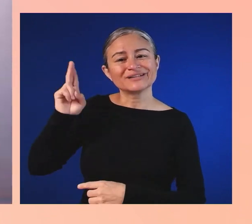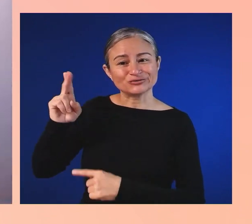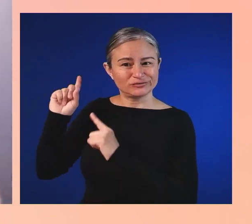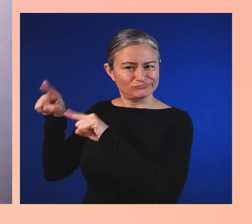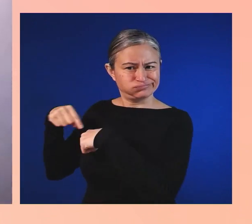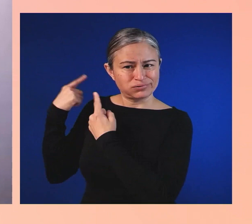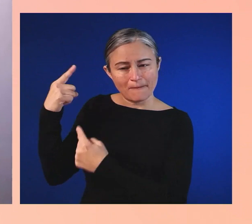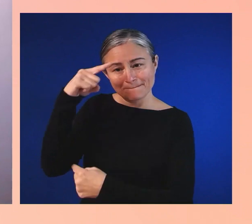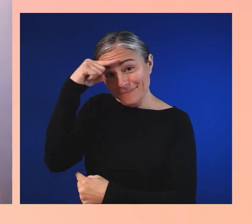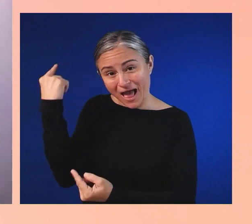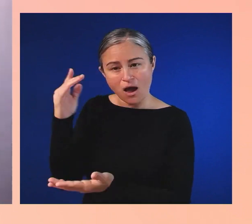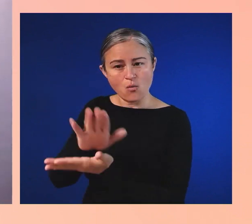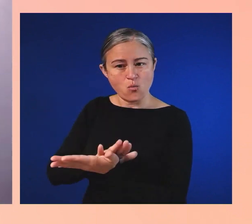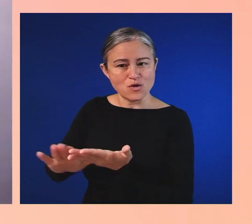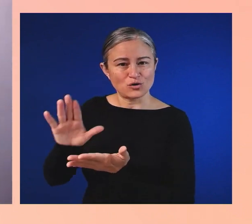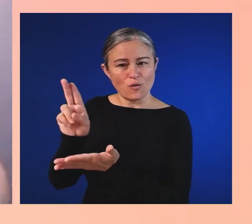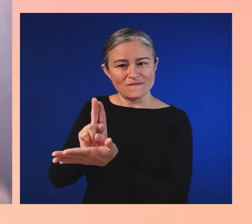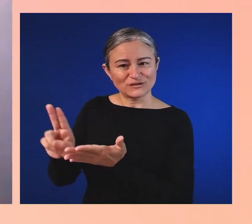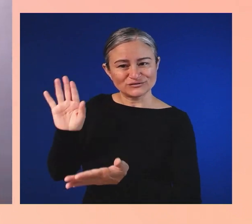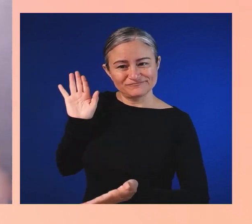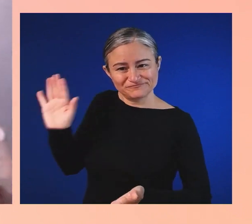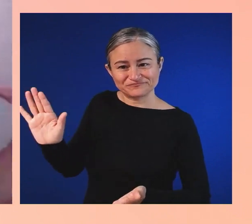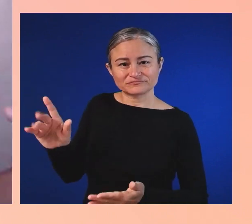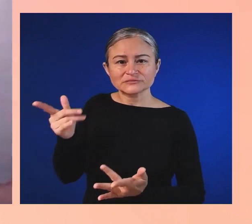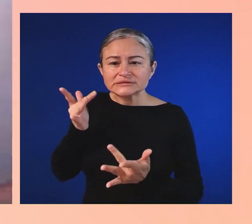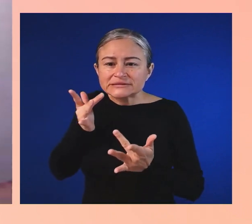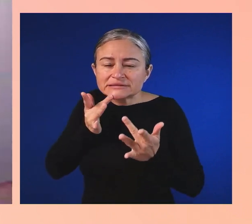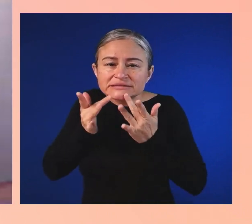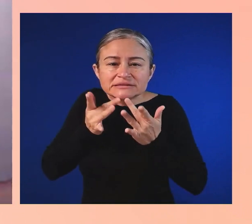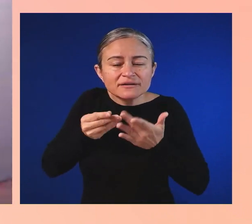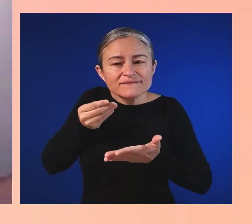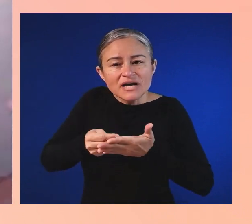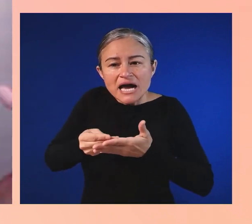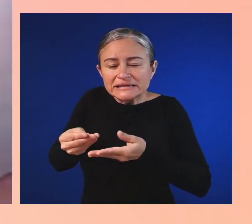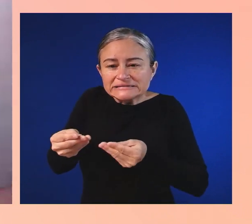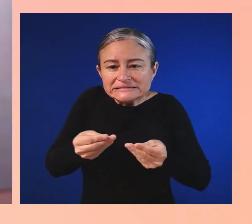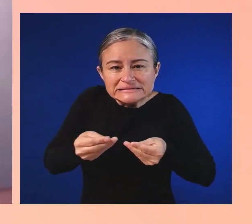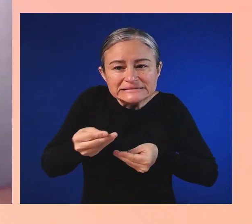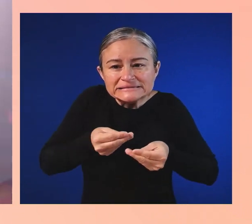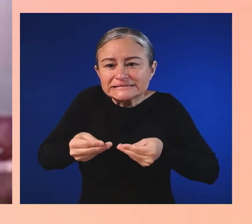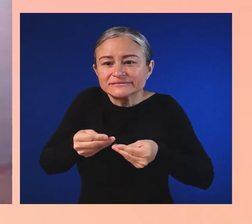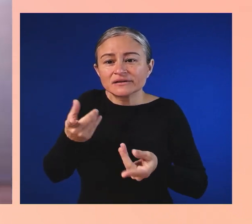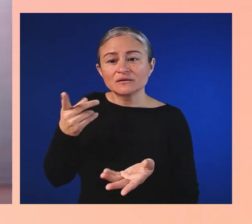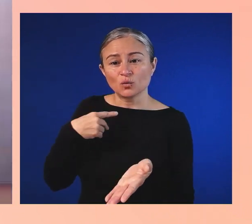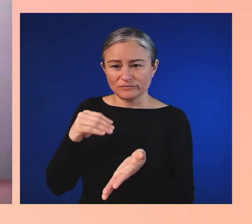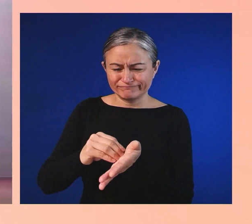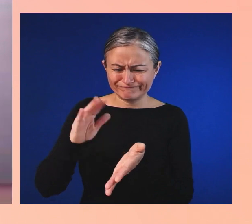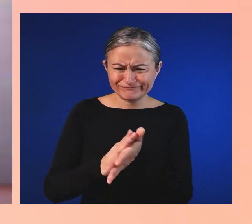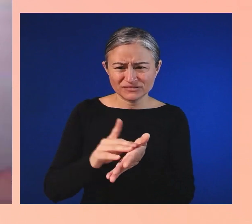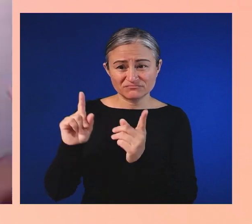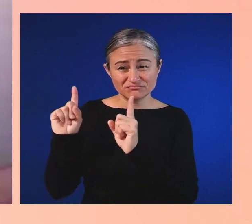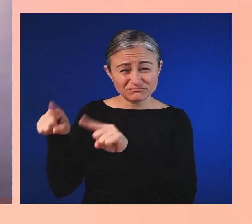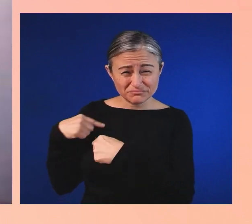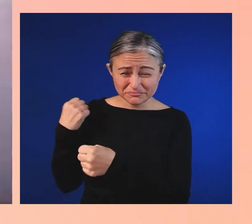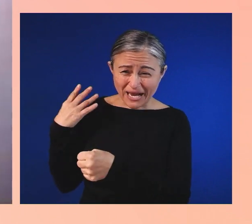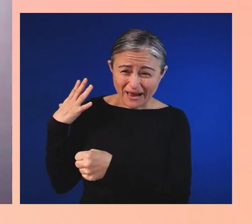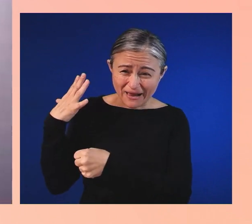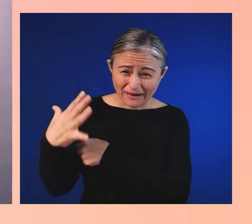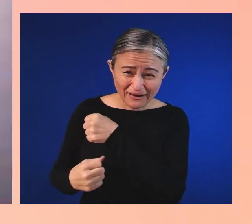This has been documented for centuries, which is why black people had to create their own institutions to begin with,